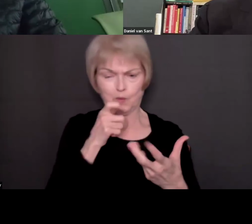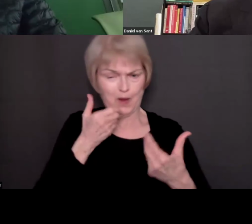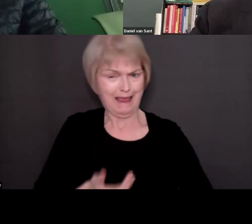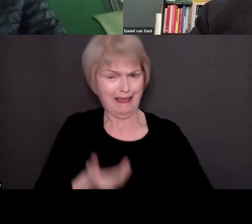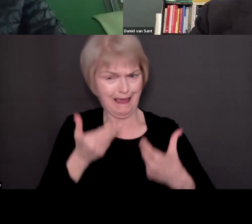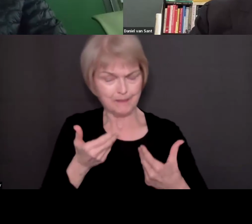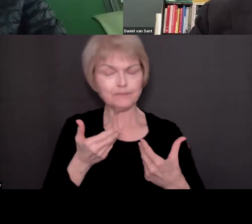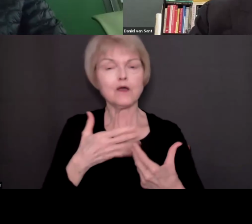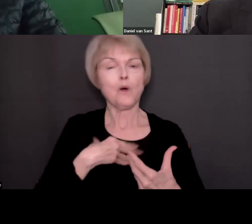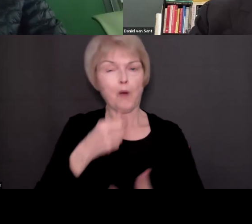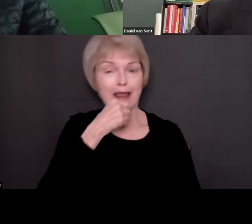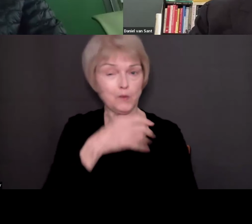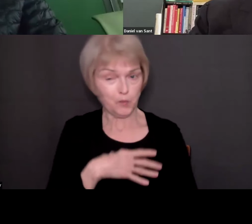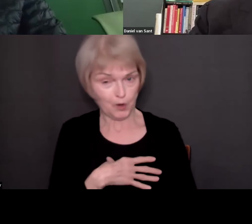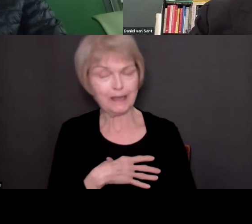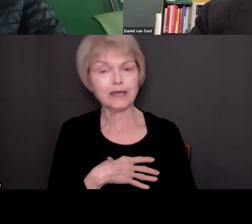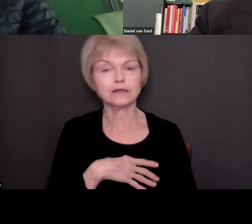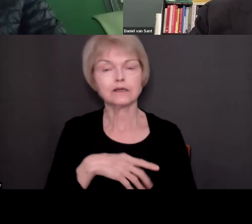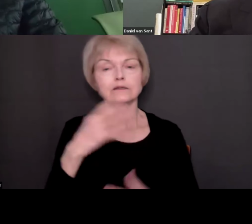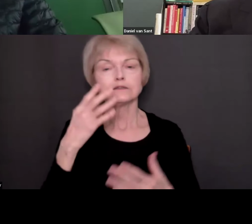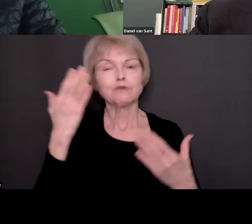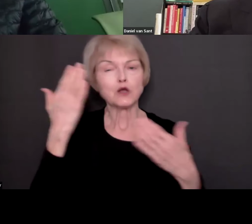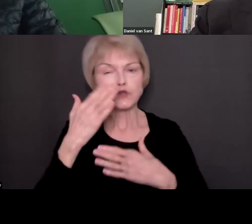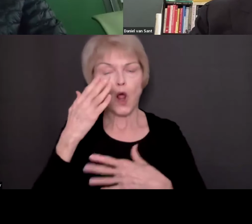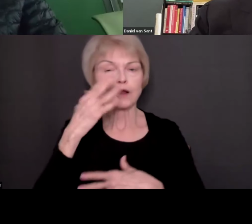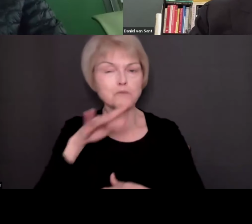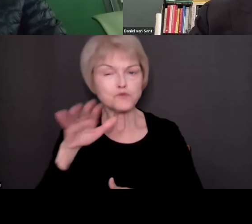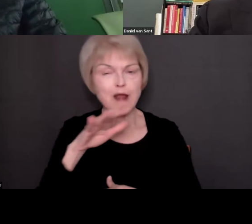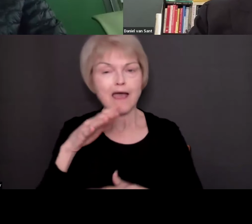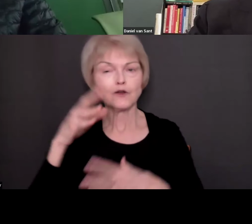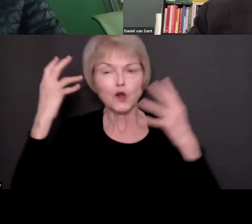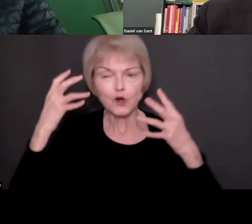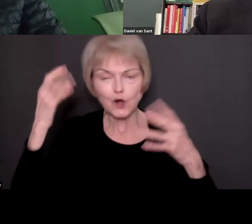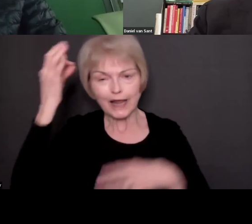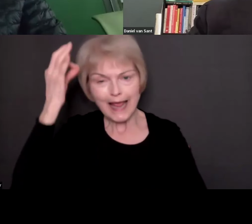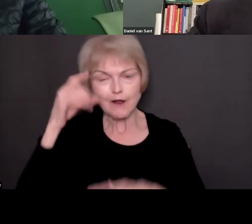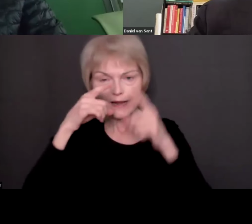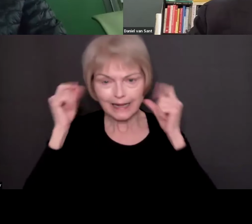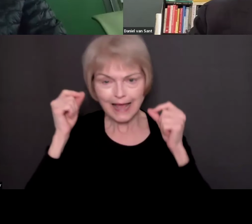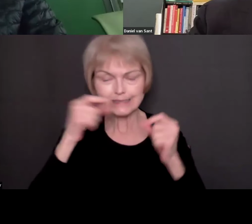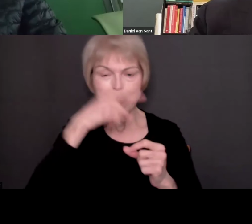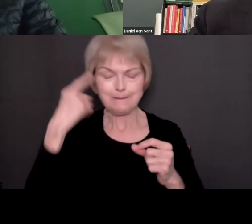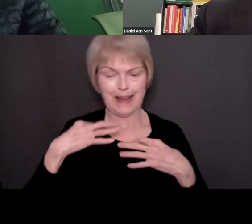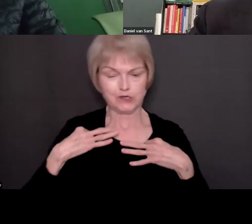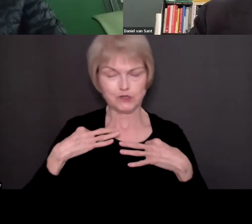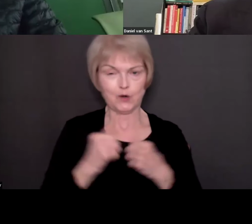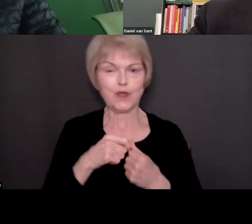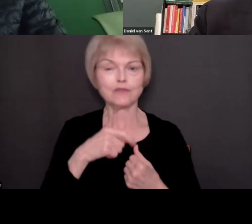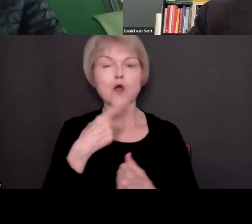I'm a white woman with dark brown, curly hair and glasses, and I'm wearing a black shirt with a red flower on it today.